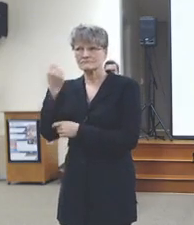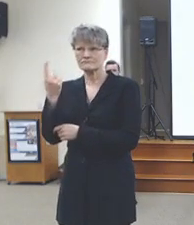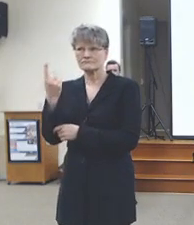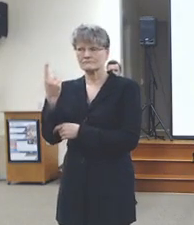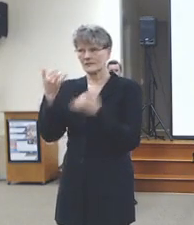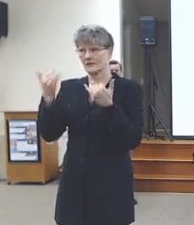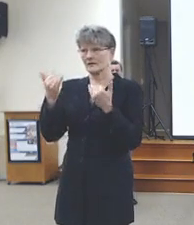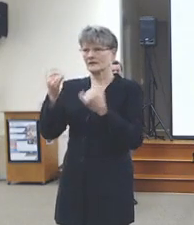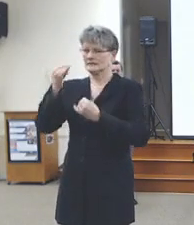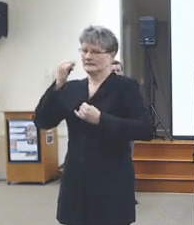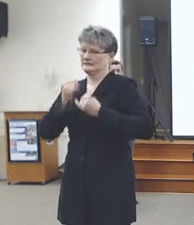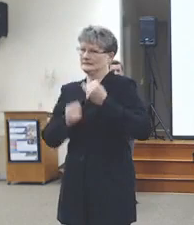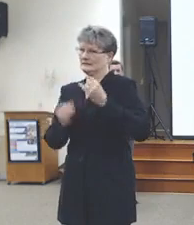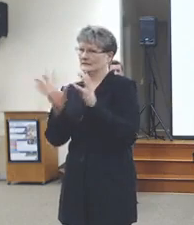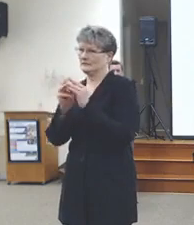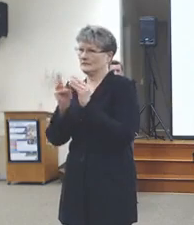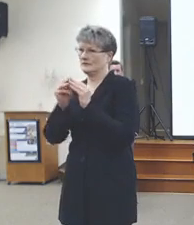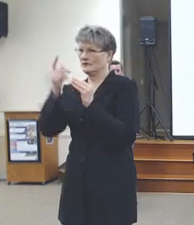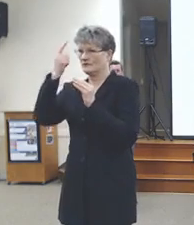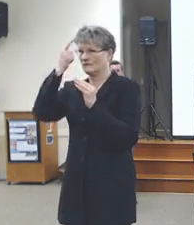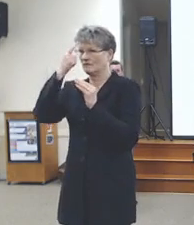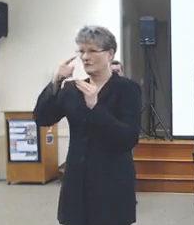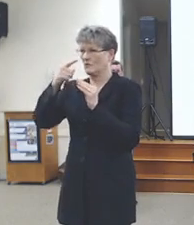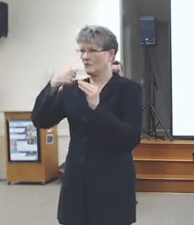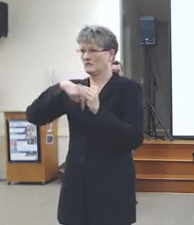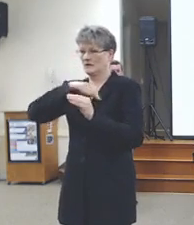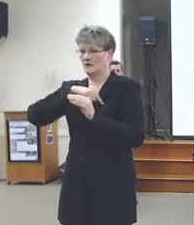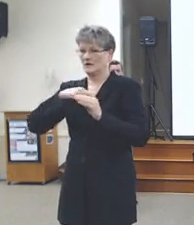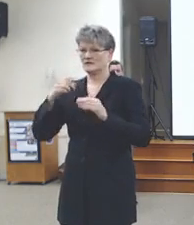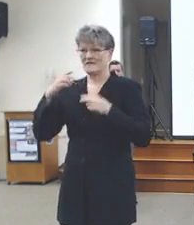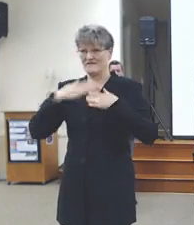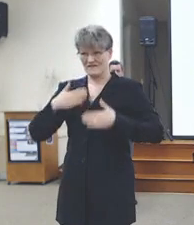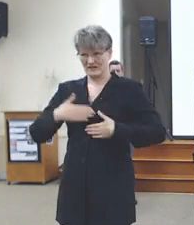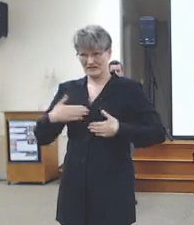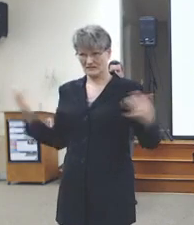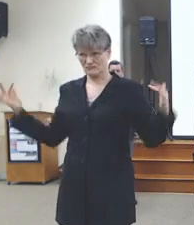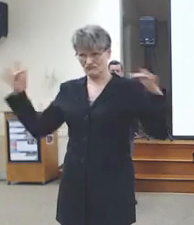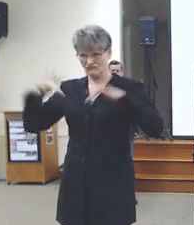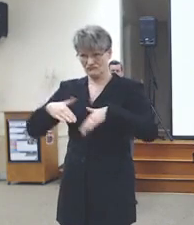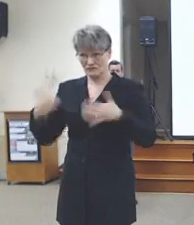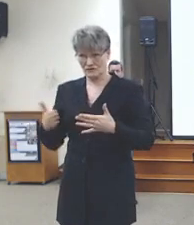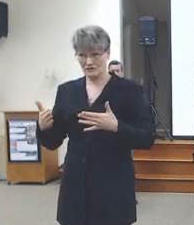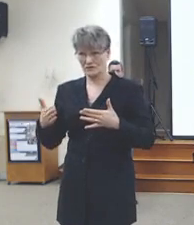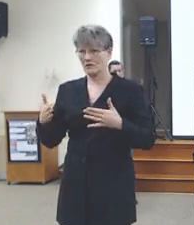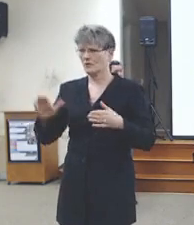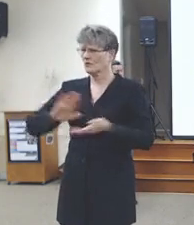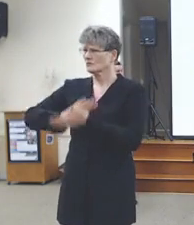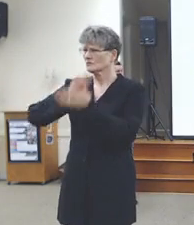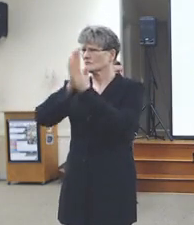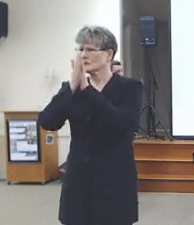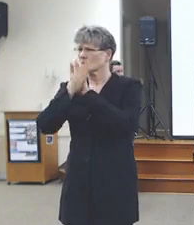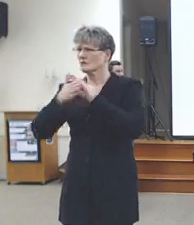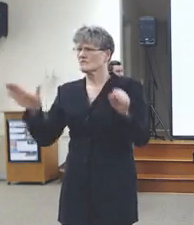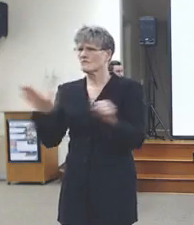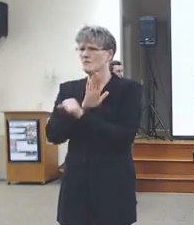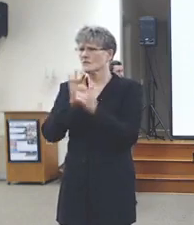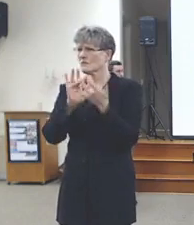meeting or one of the last meetings where we are all here physically present. Is this going to move to fully online? I think we are we are trying to limit